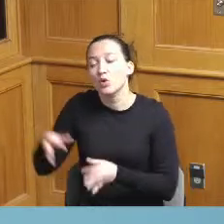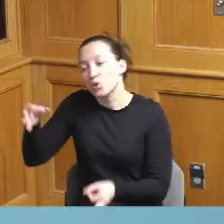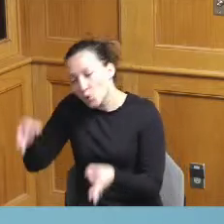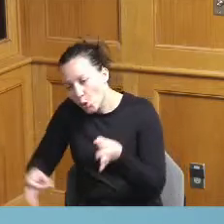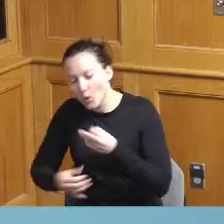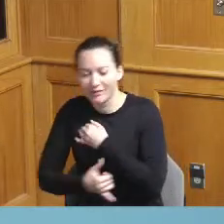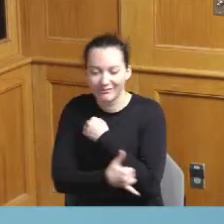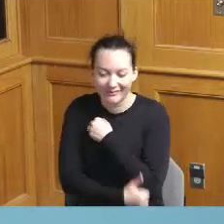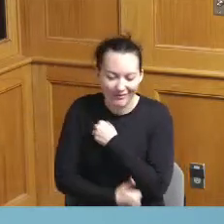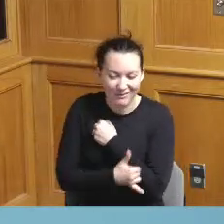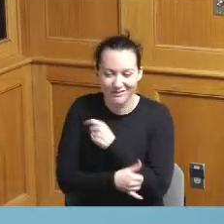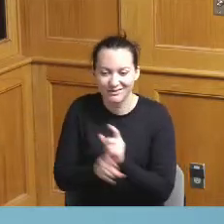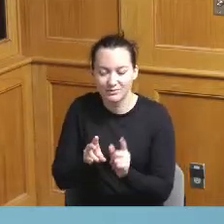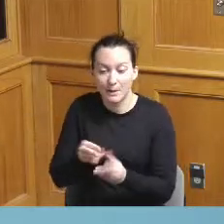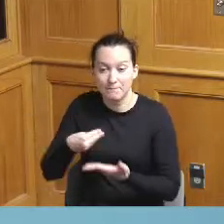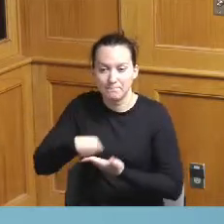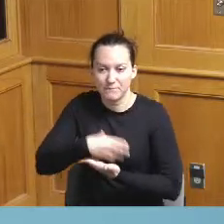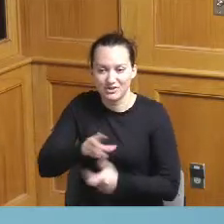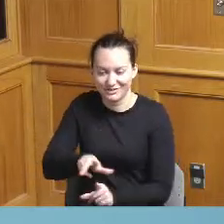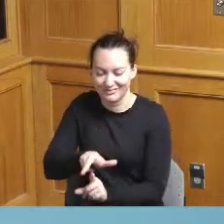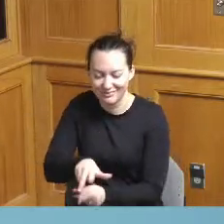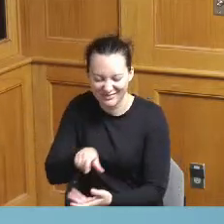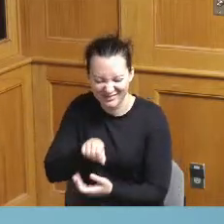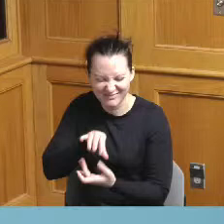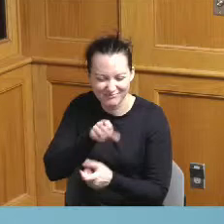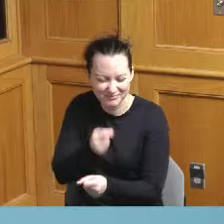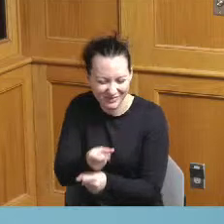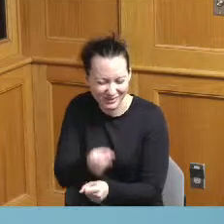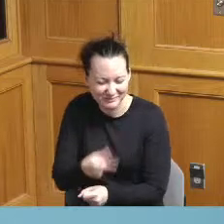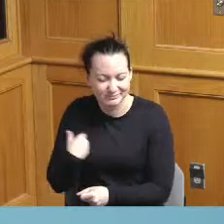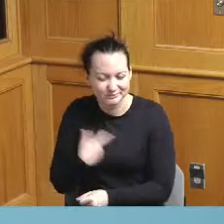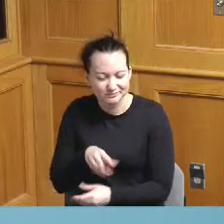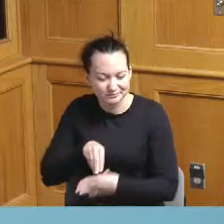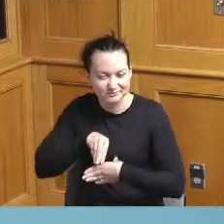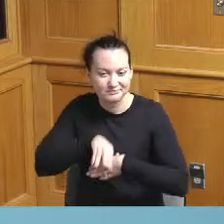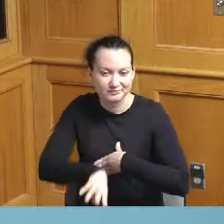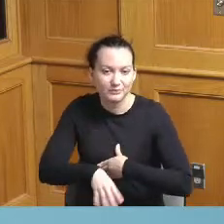applied to our budget every year but that is a factor in our budget when we make a request